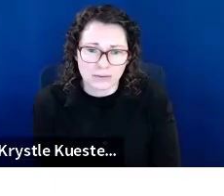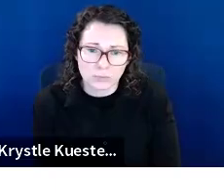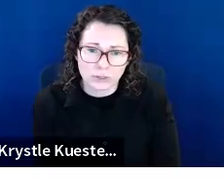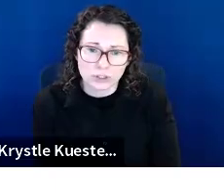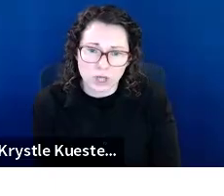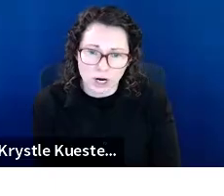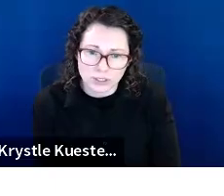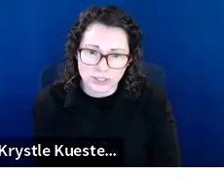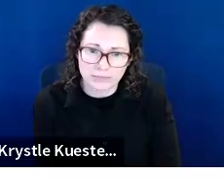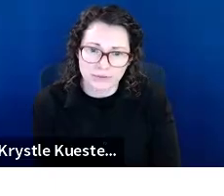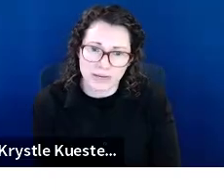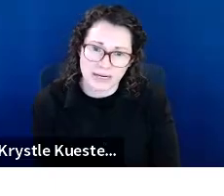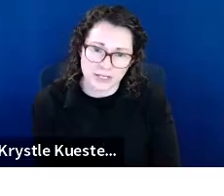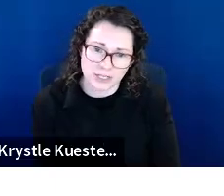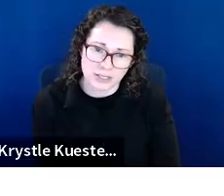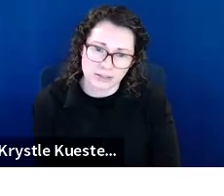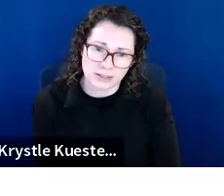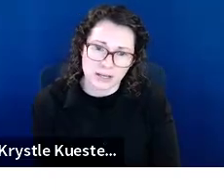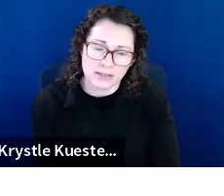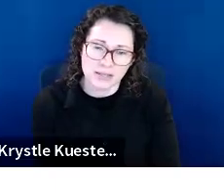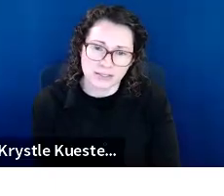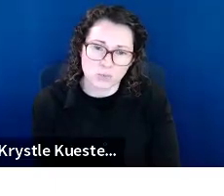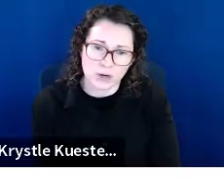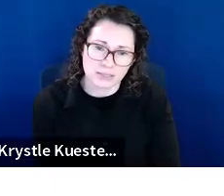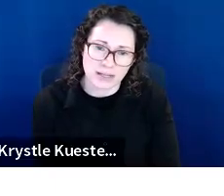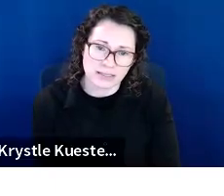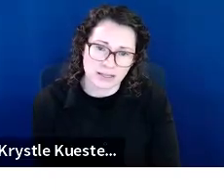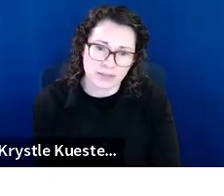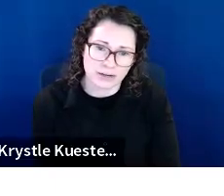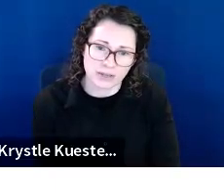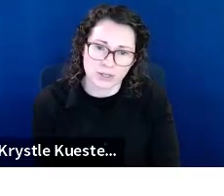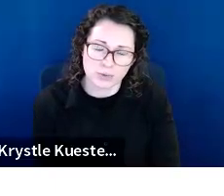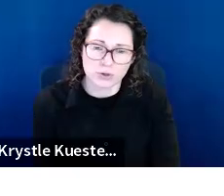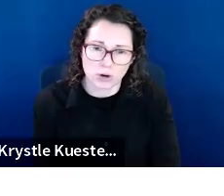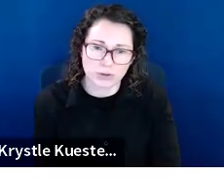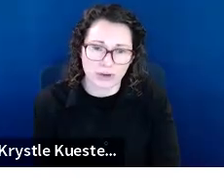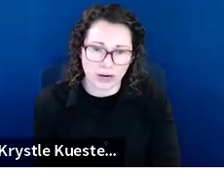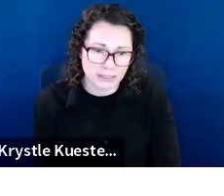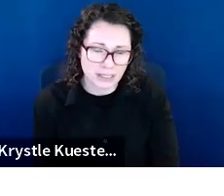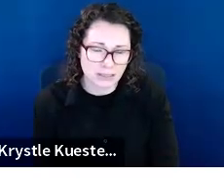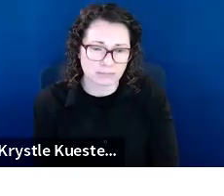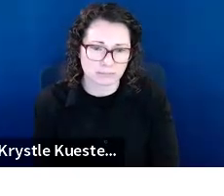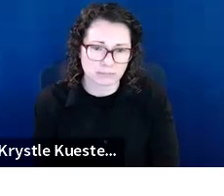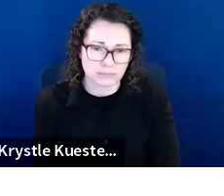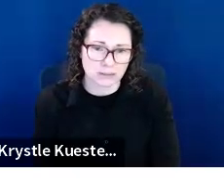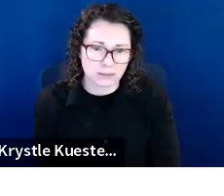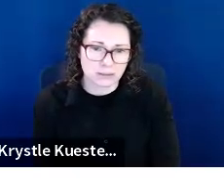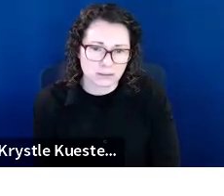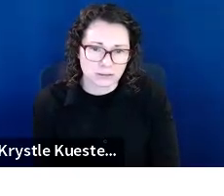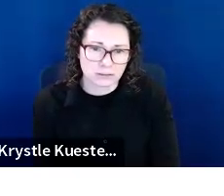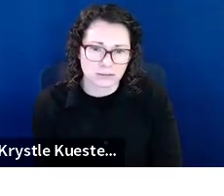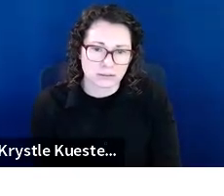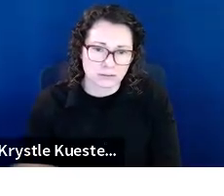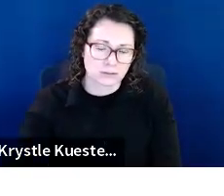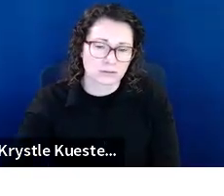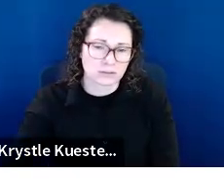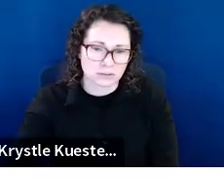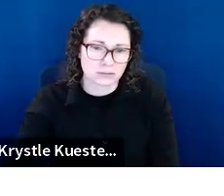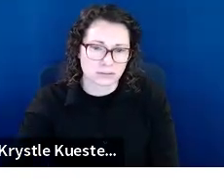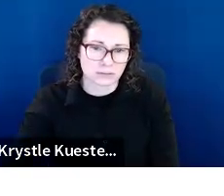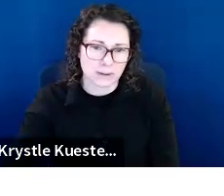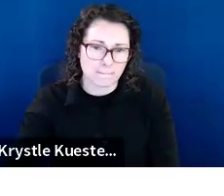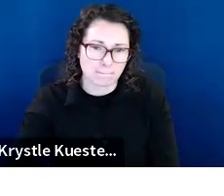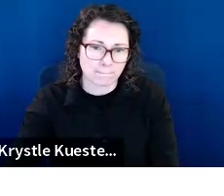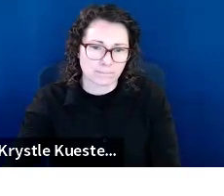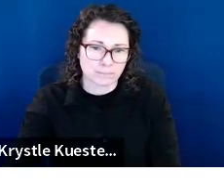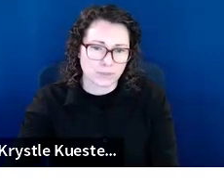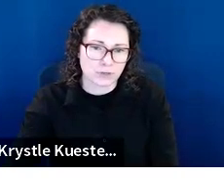uh we'll charge them for medications that's more expensive than if they went to a normal pharmacy.